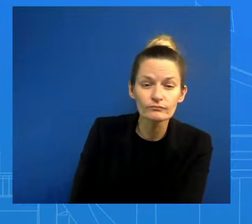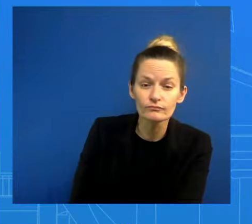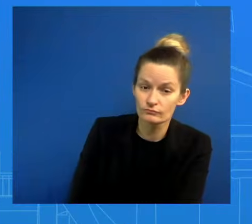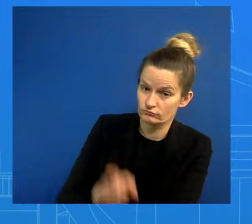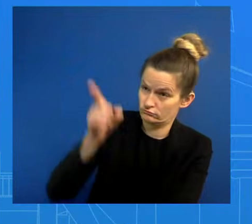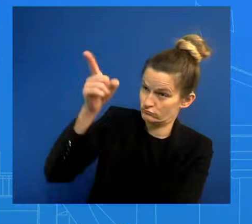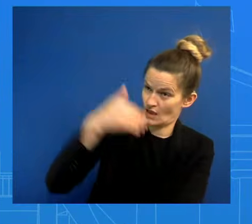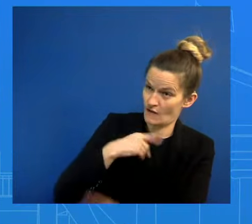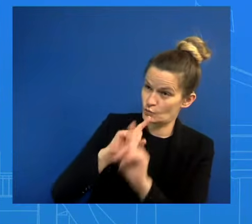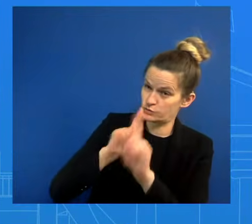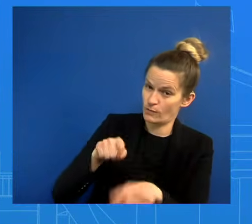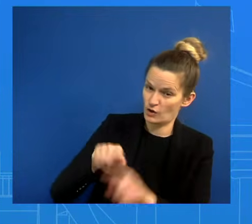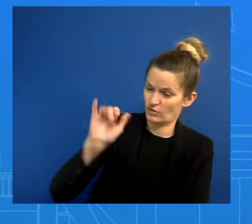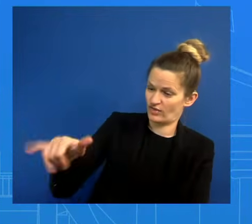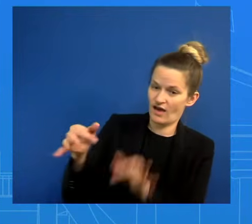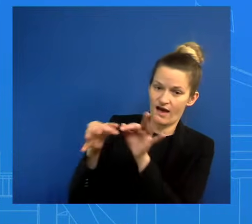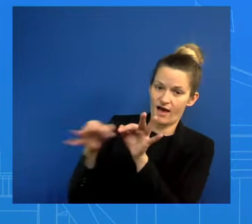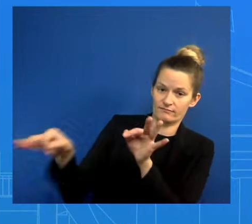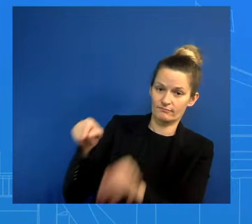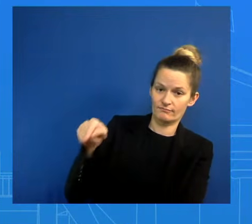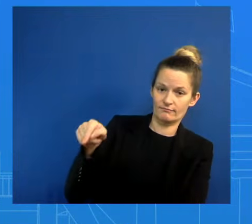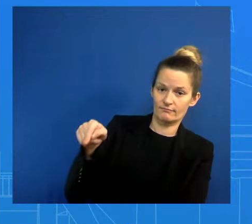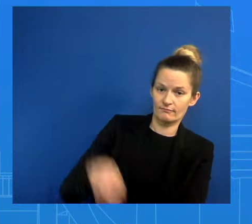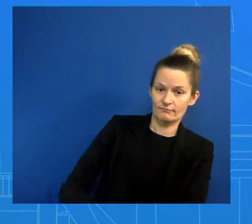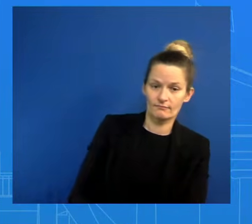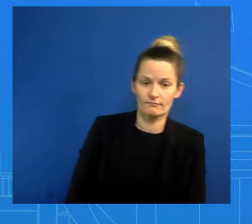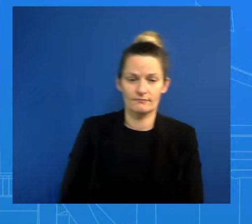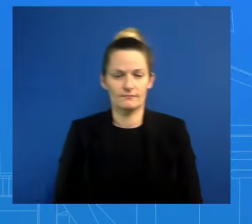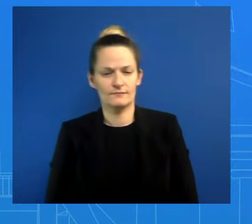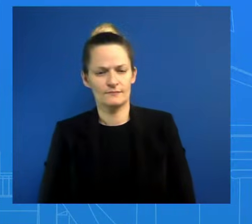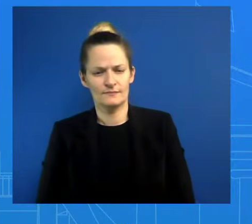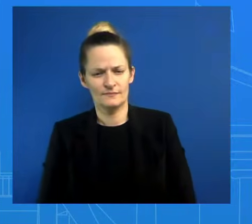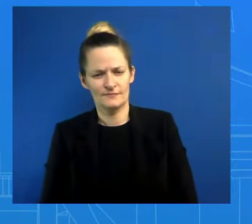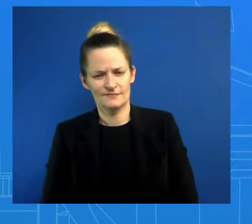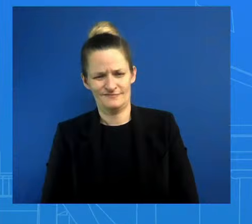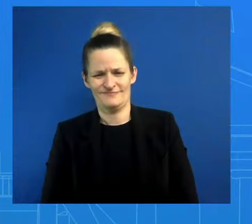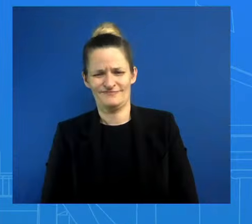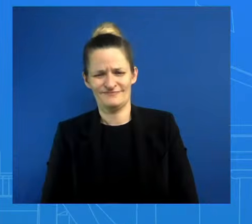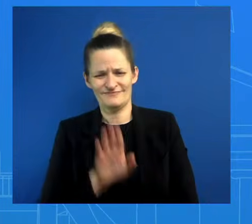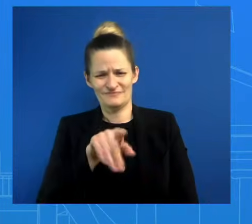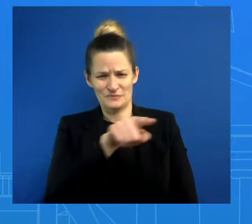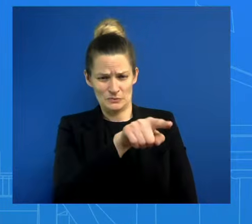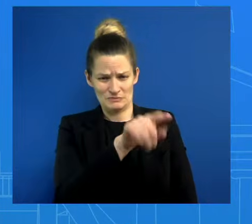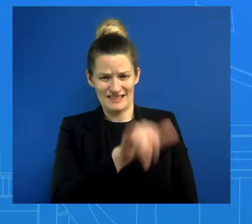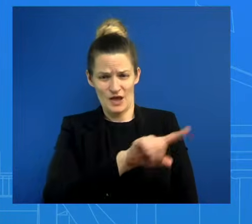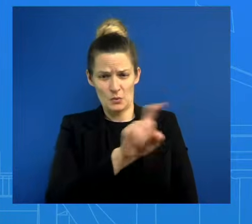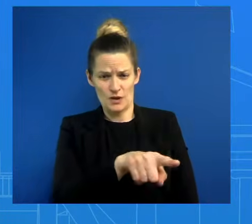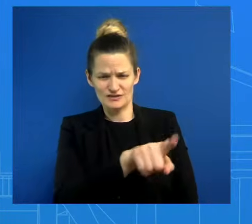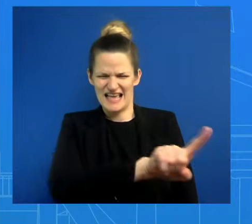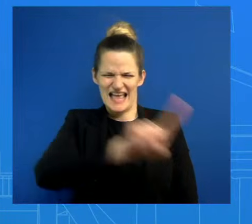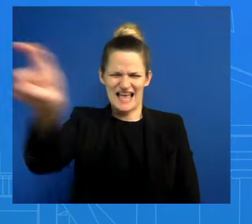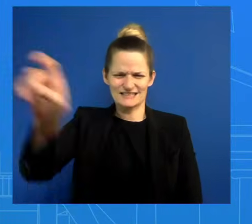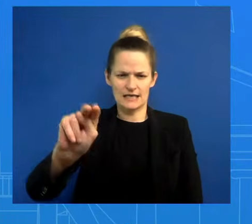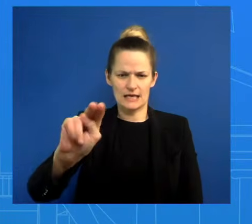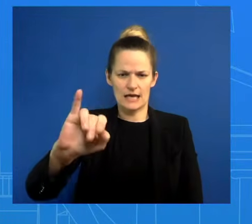to the NIH on that. But a couple of things -- and EcoHealth as well for specifics here on the question that you have.